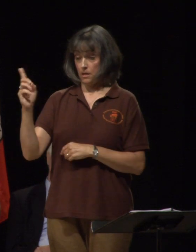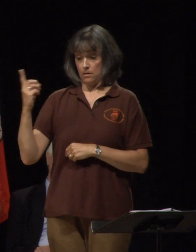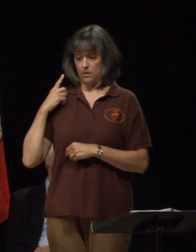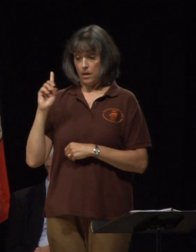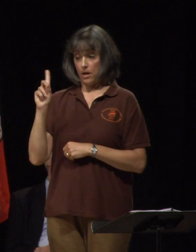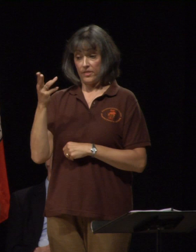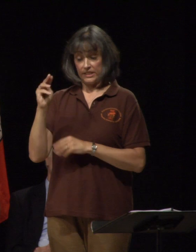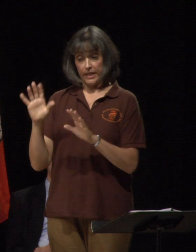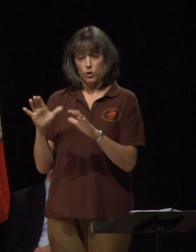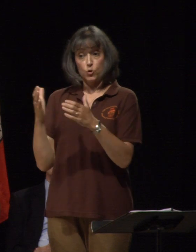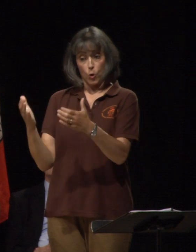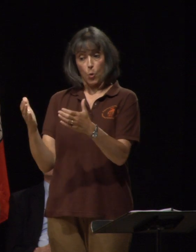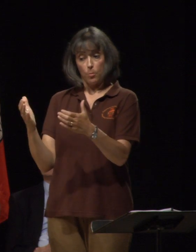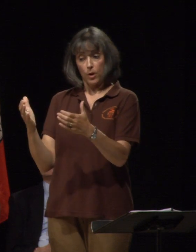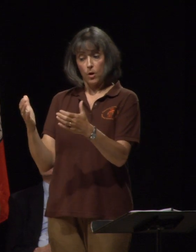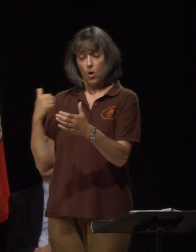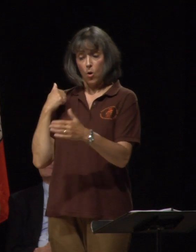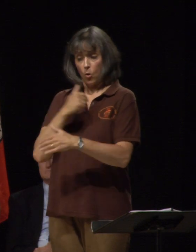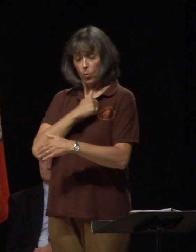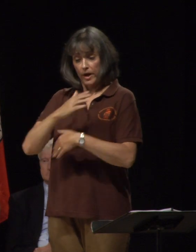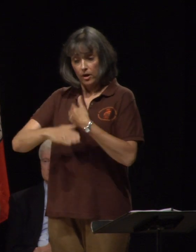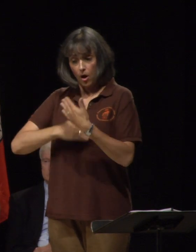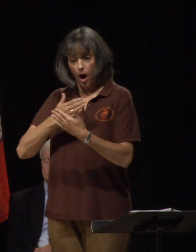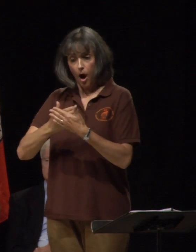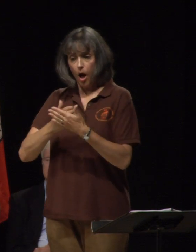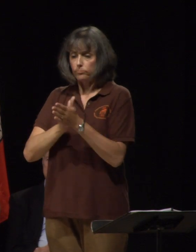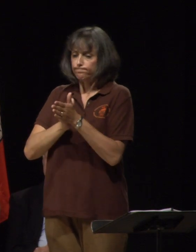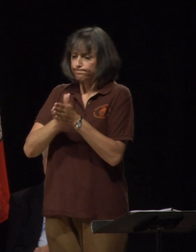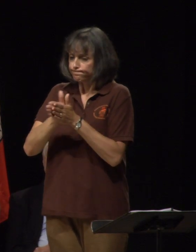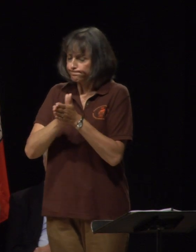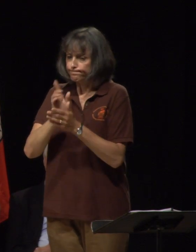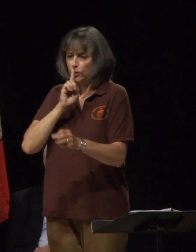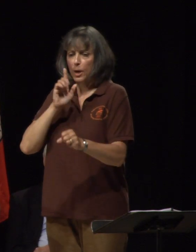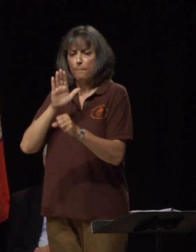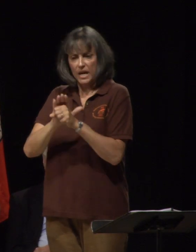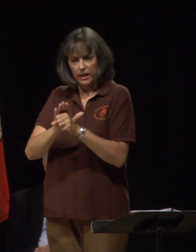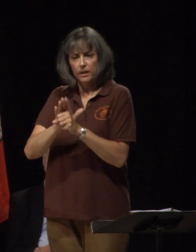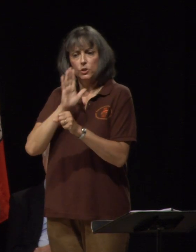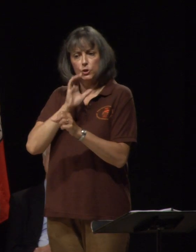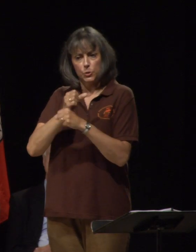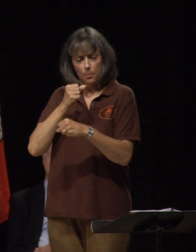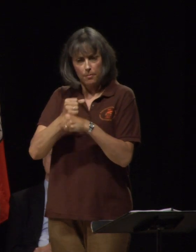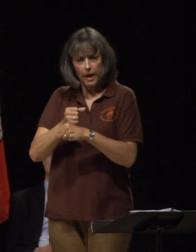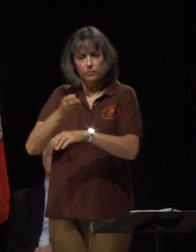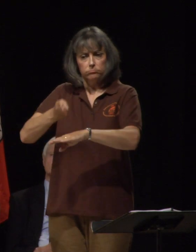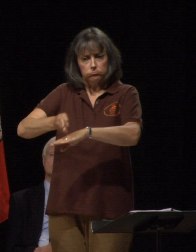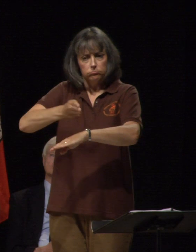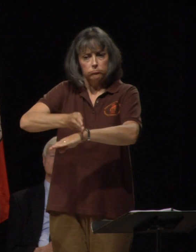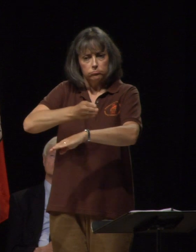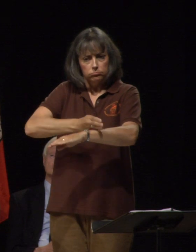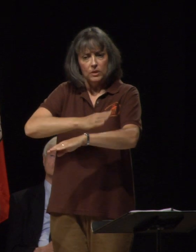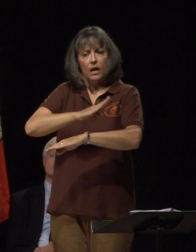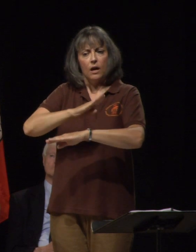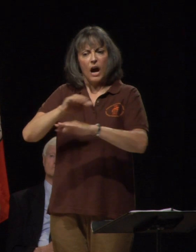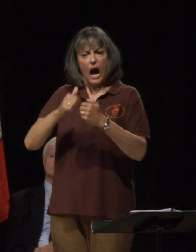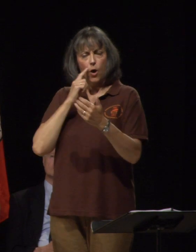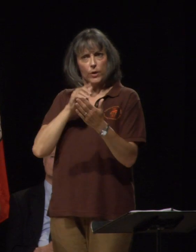COMMITTED BUT WE ARE EAGER IN MAKING MATERIAL PROGRESS ON ADDRESSING THE ISSUES AND CONCERNS THAT FACULTY AND STAFF